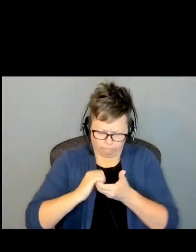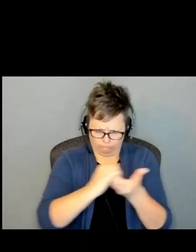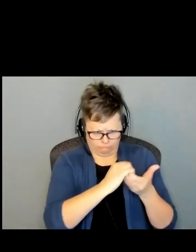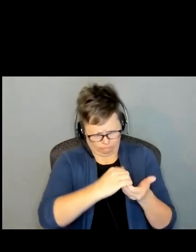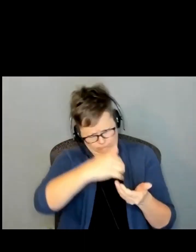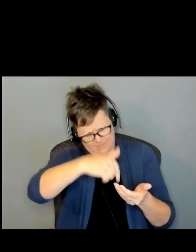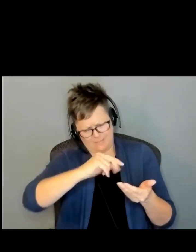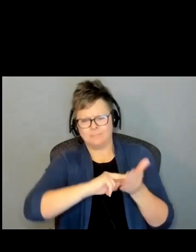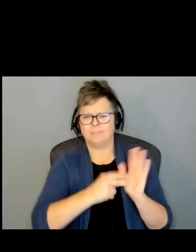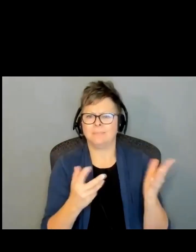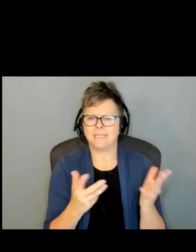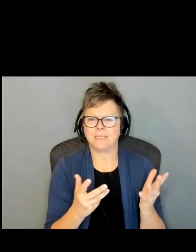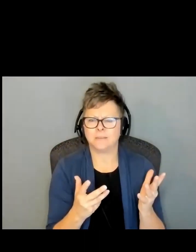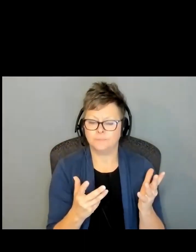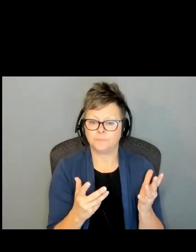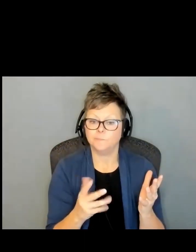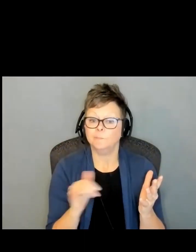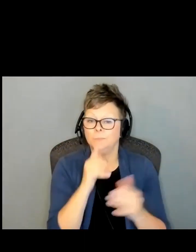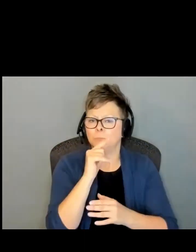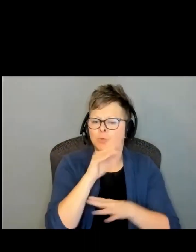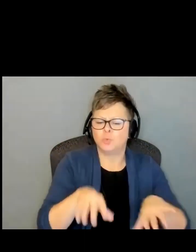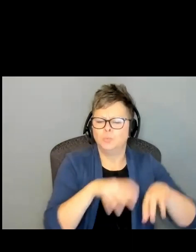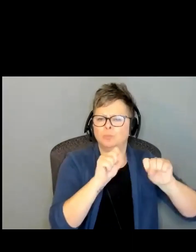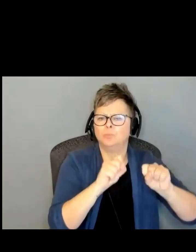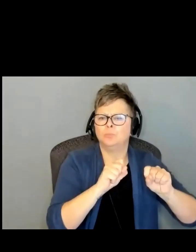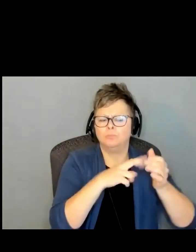And who plays what role.